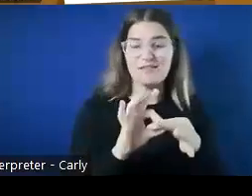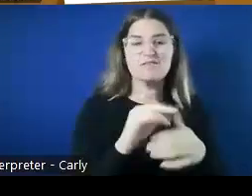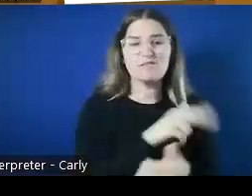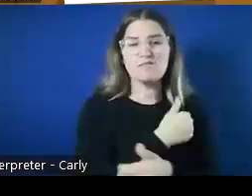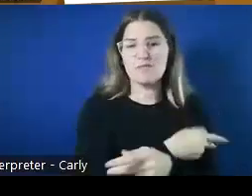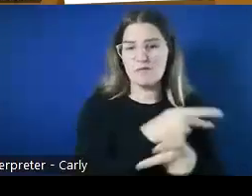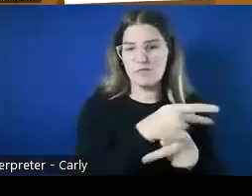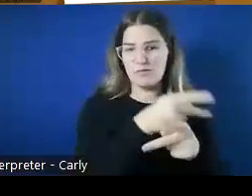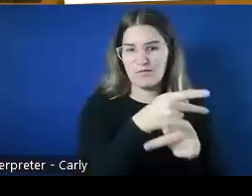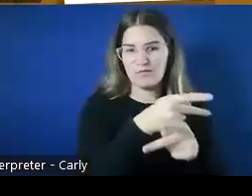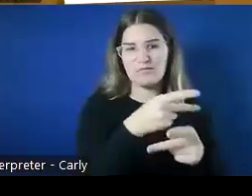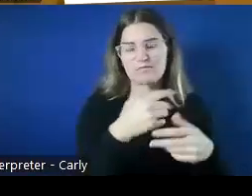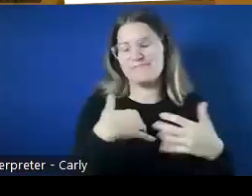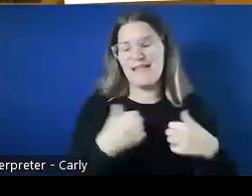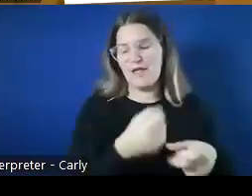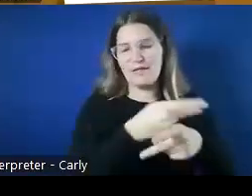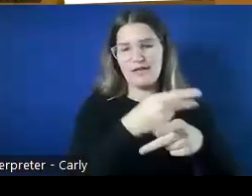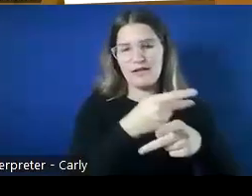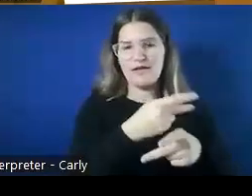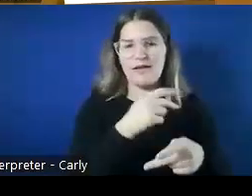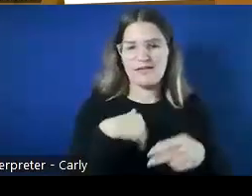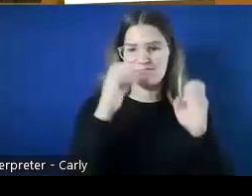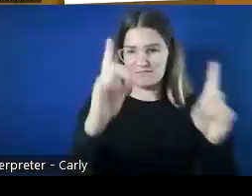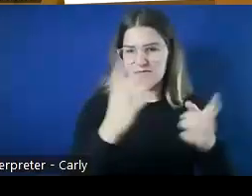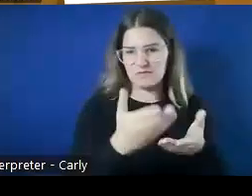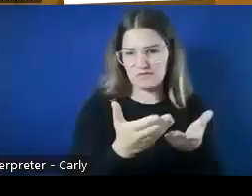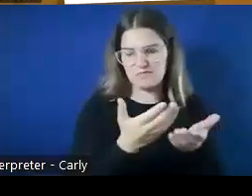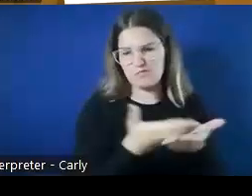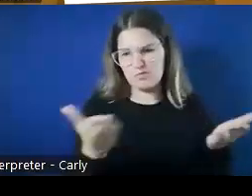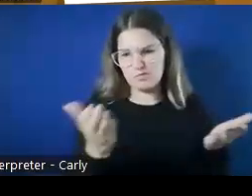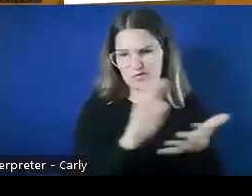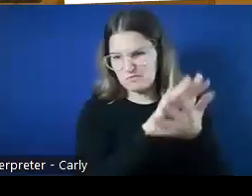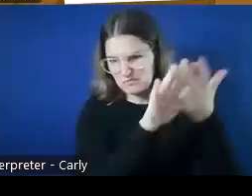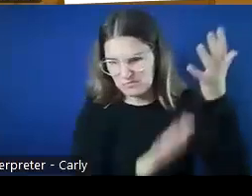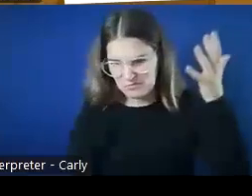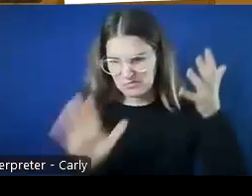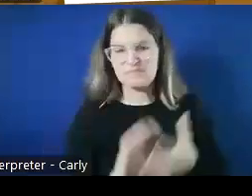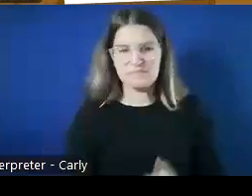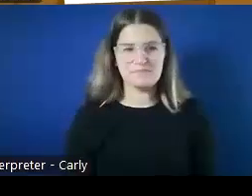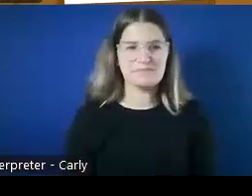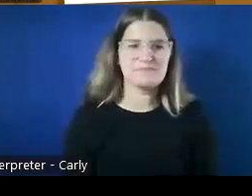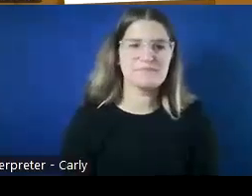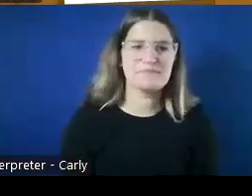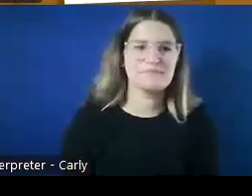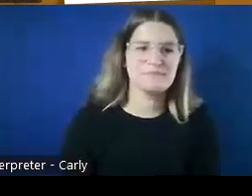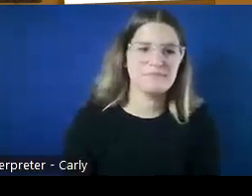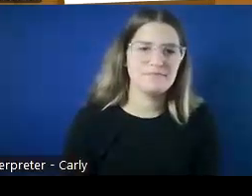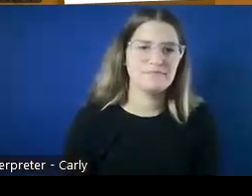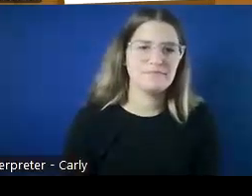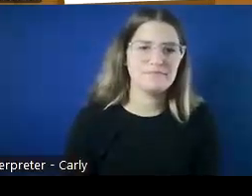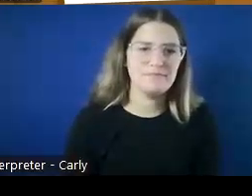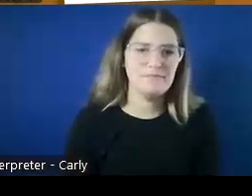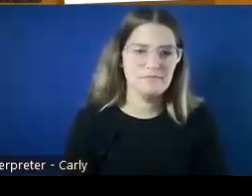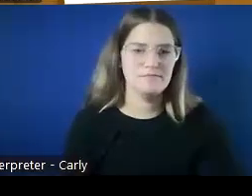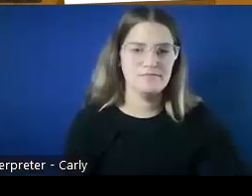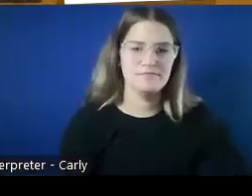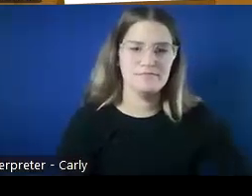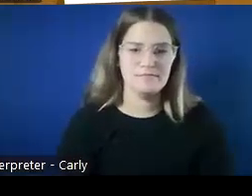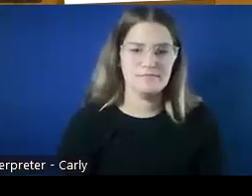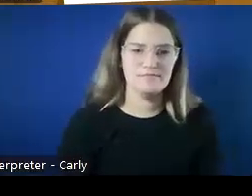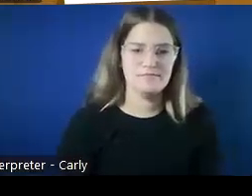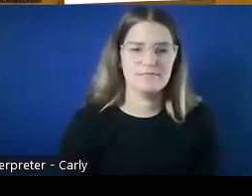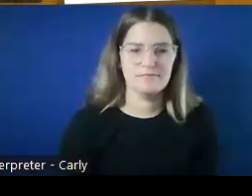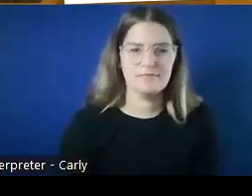resources oops sorry okay